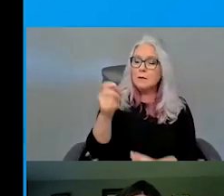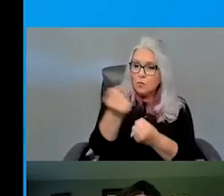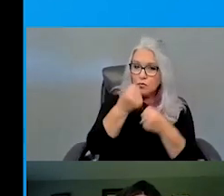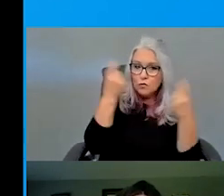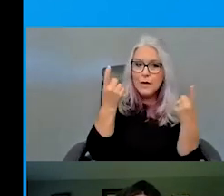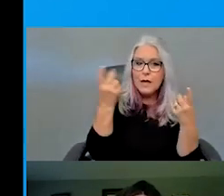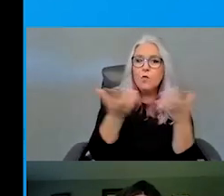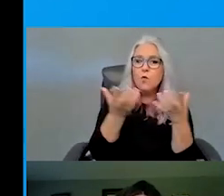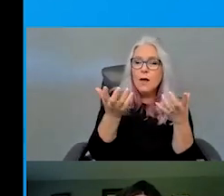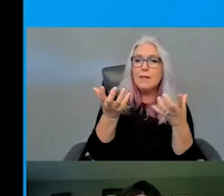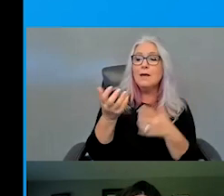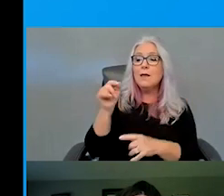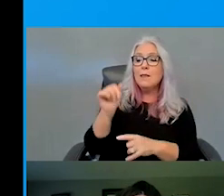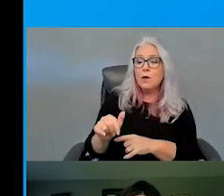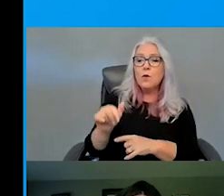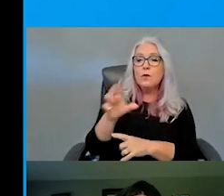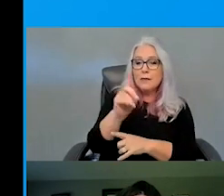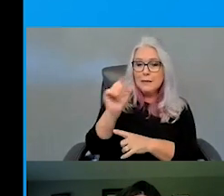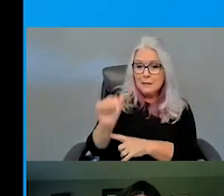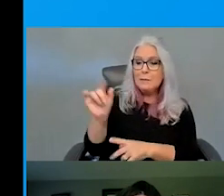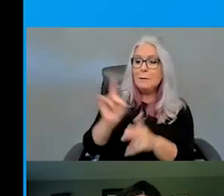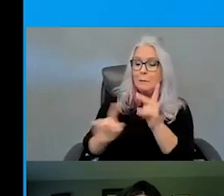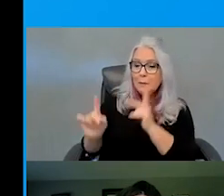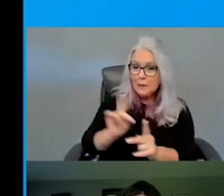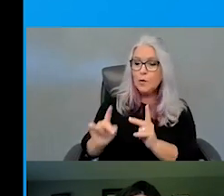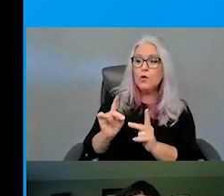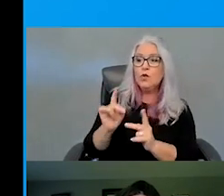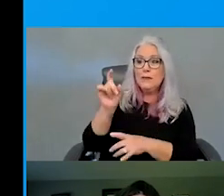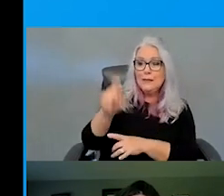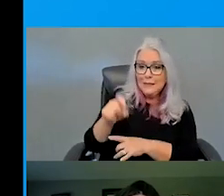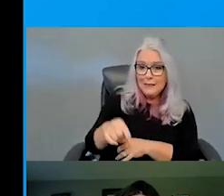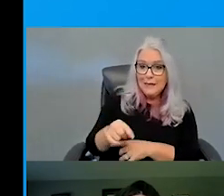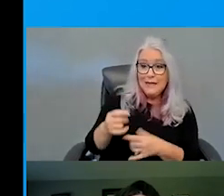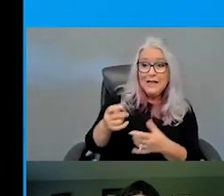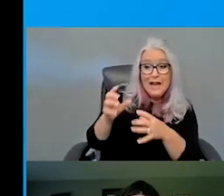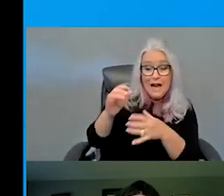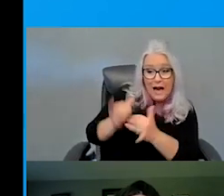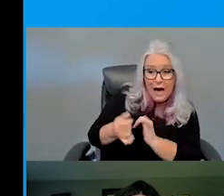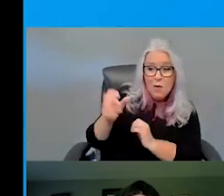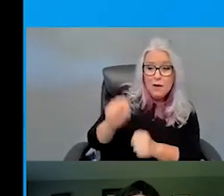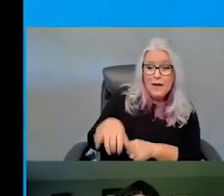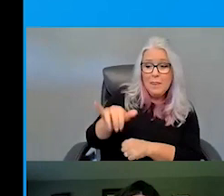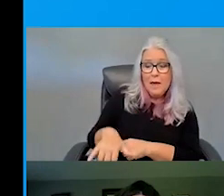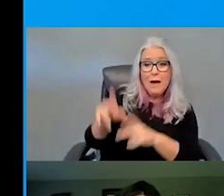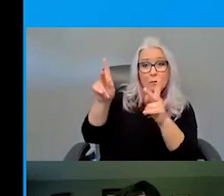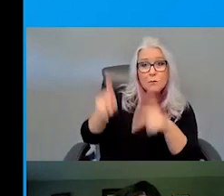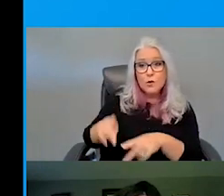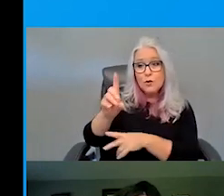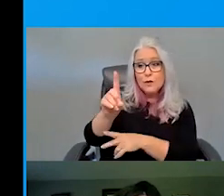concern being how we are seeing the individual, their ability to contribute or quite frankly seeing them as being a lesser